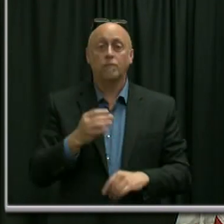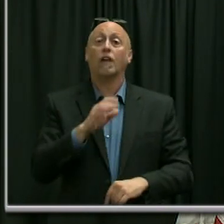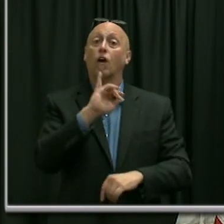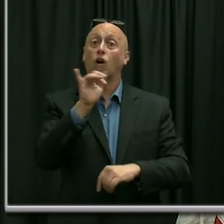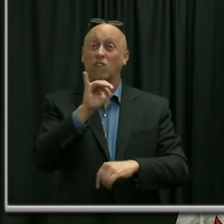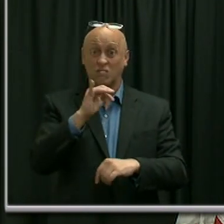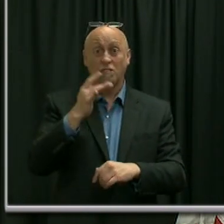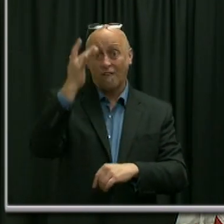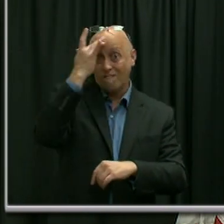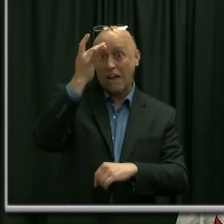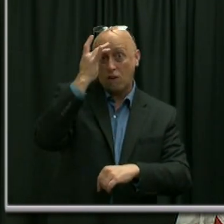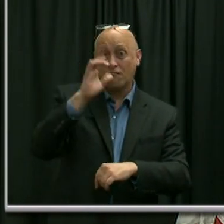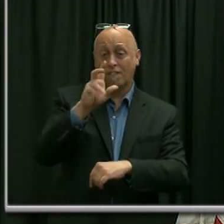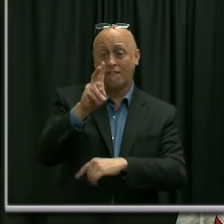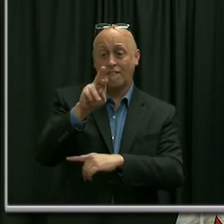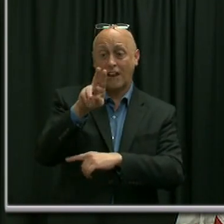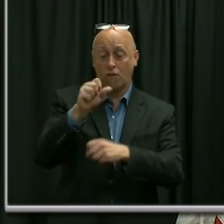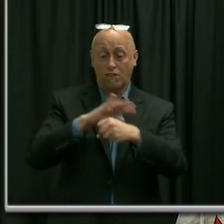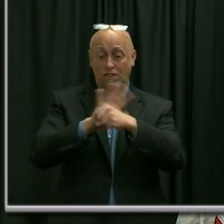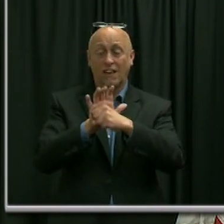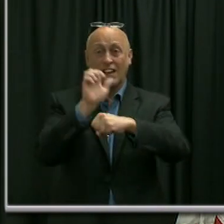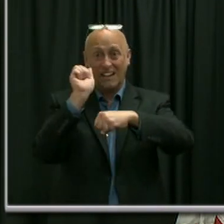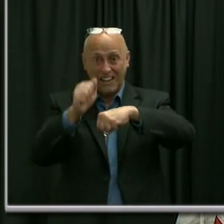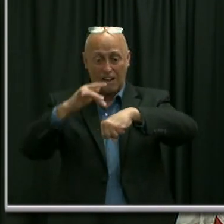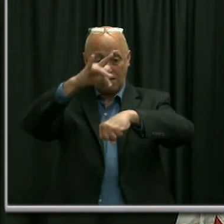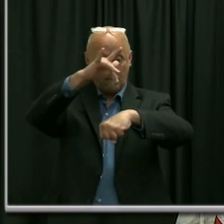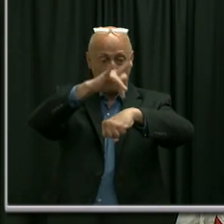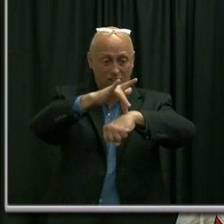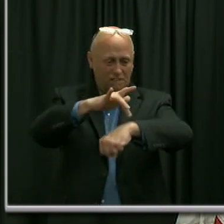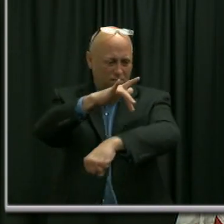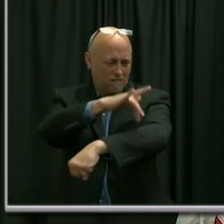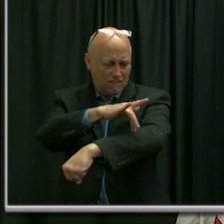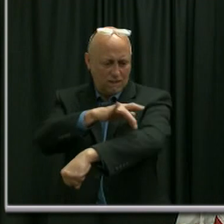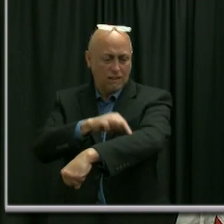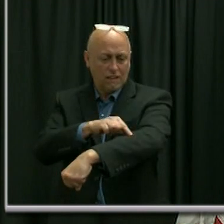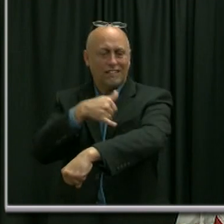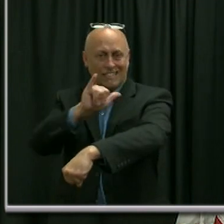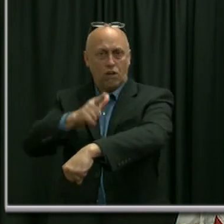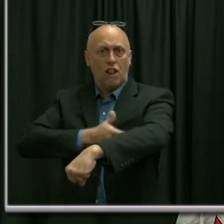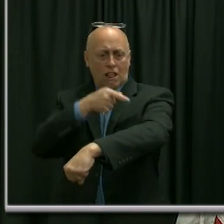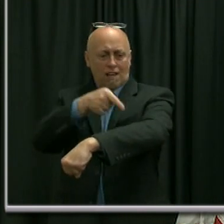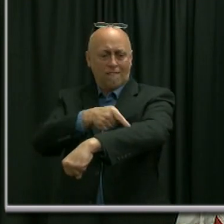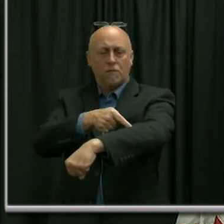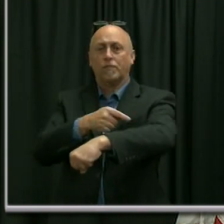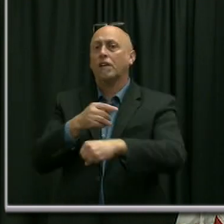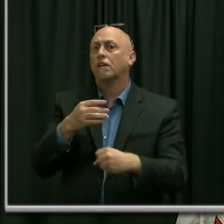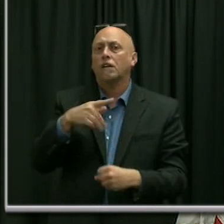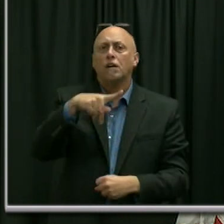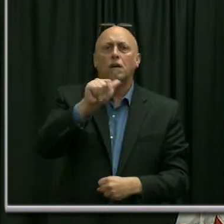ALSO KNOW THE VIRUS CAN LIVE ON SURFACES FOR AS MUCH AS A WHOLE